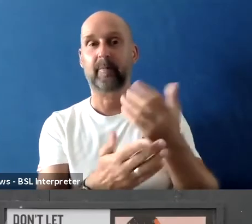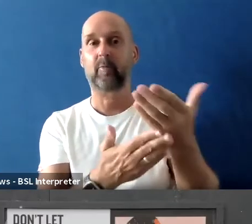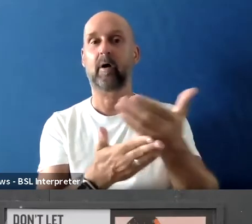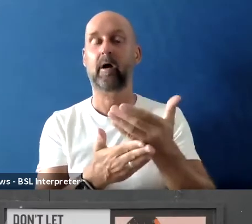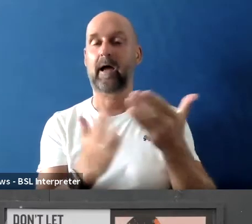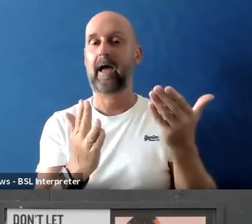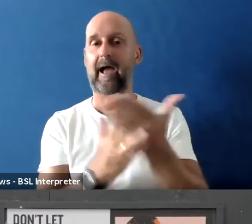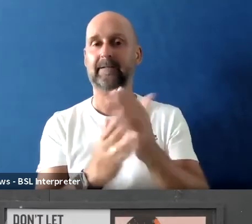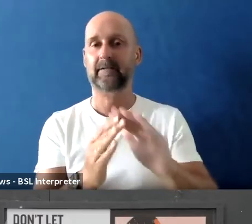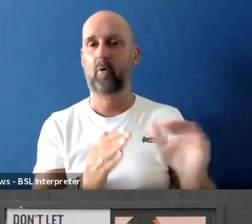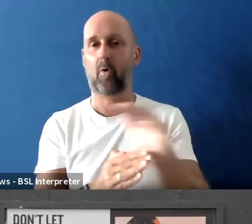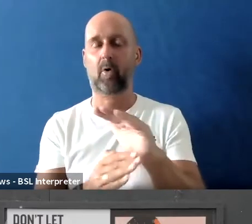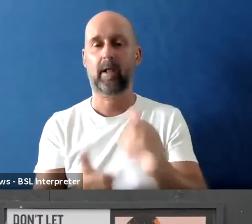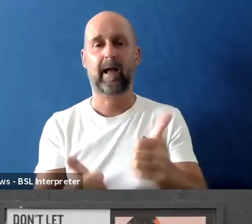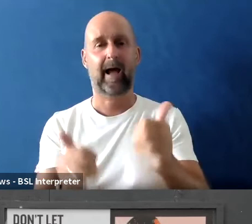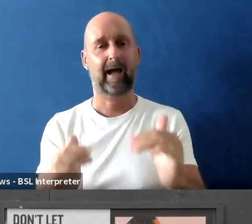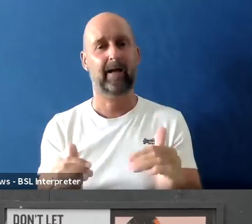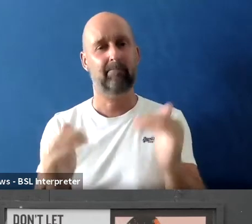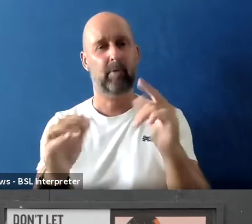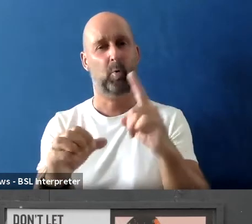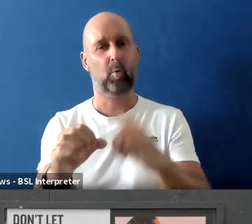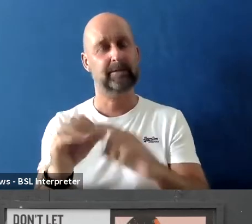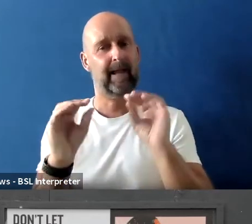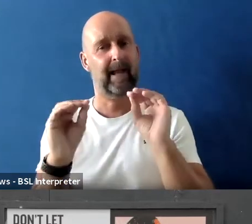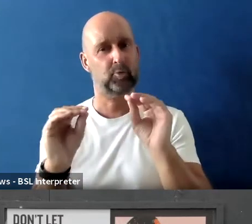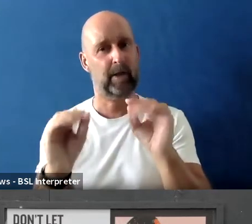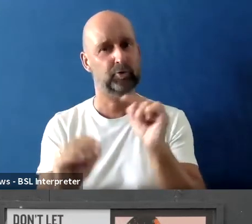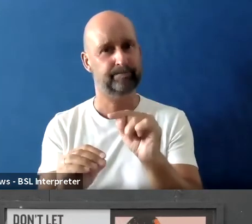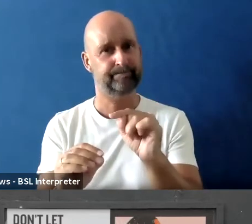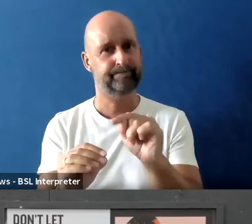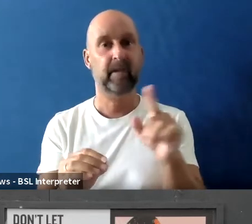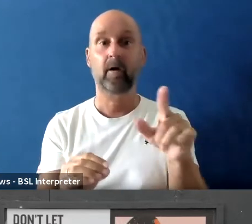to high quality arts education. This is vital to sustaining the strength